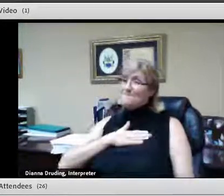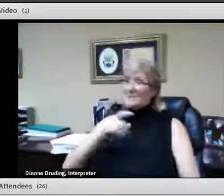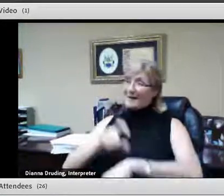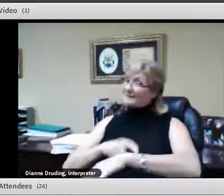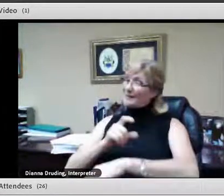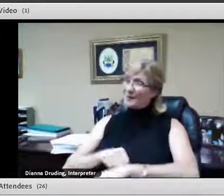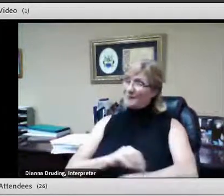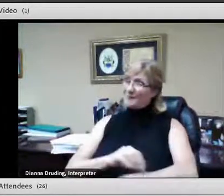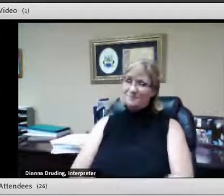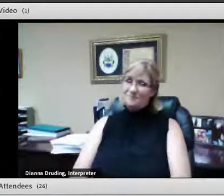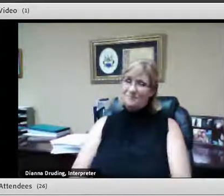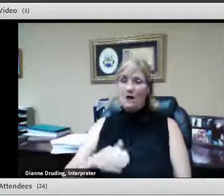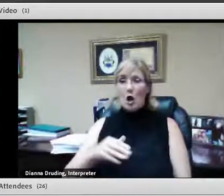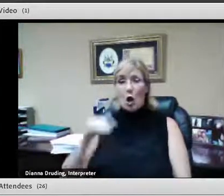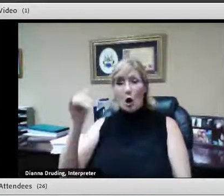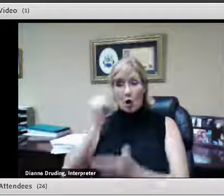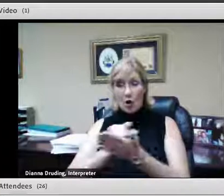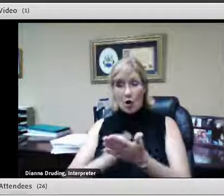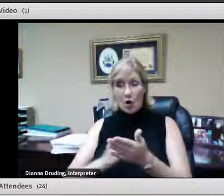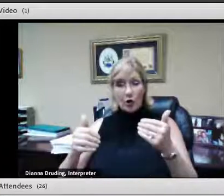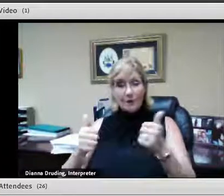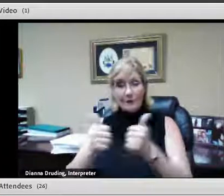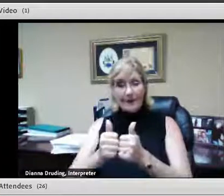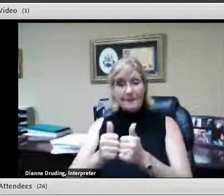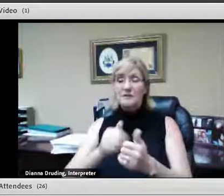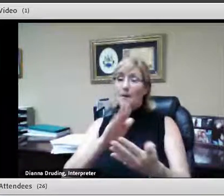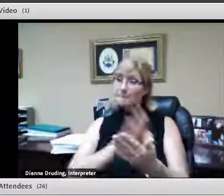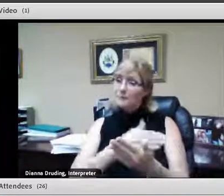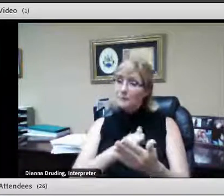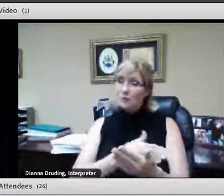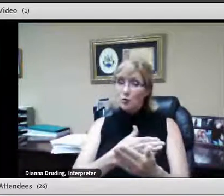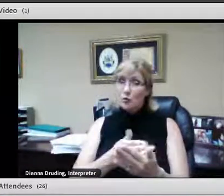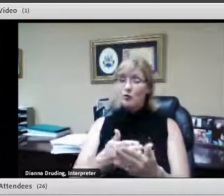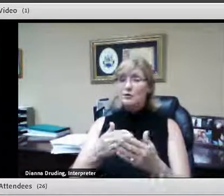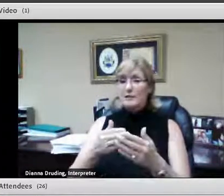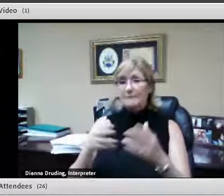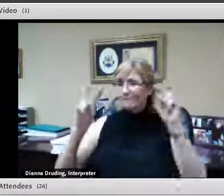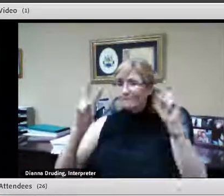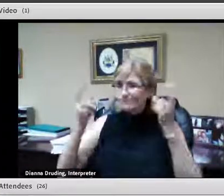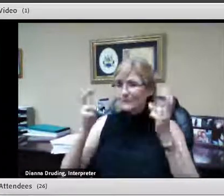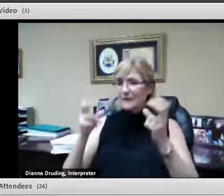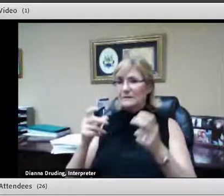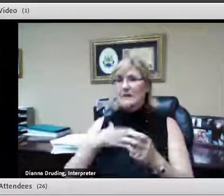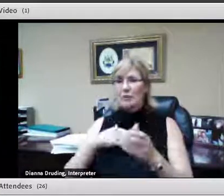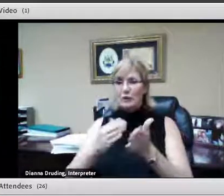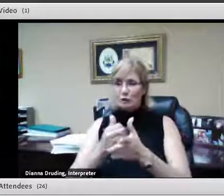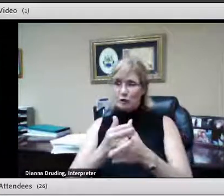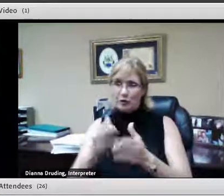So, we have a couple music games I wanted to share with you. This one is pretty simple.